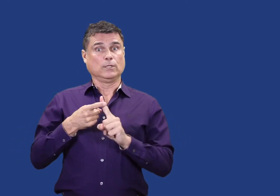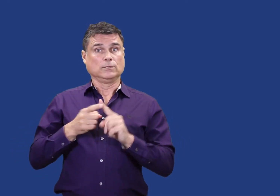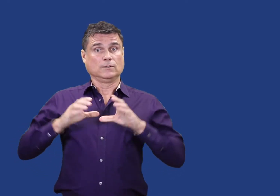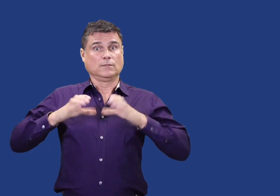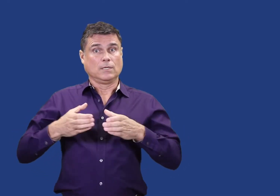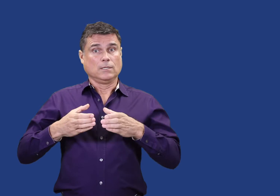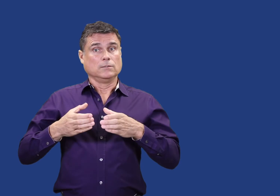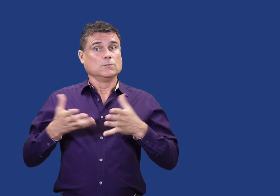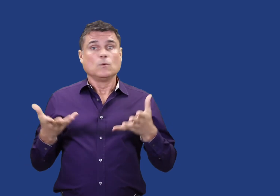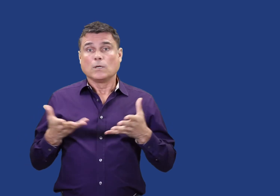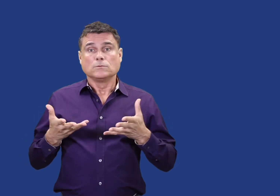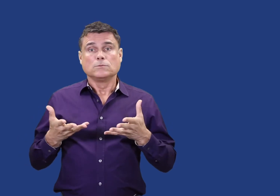PHASE I